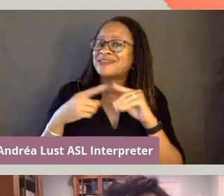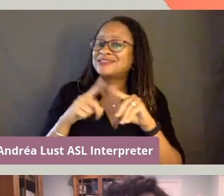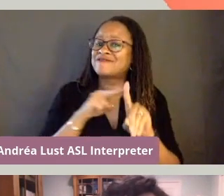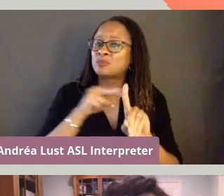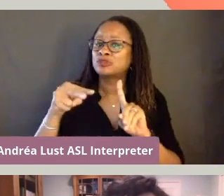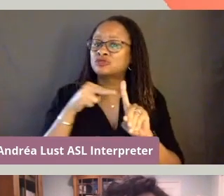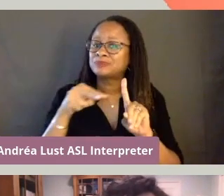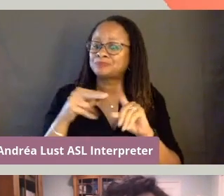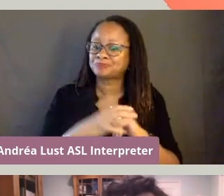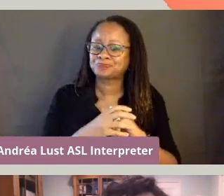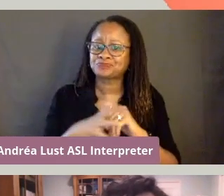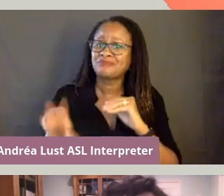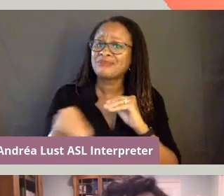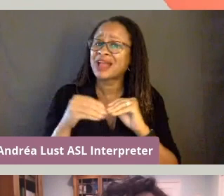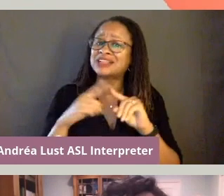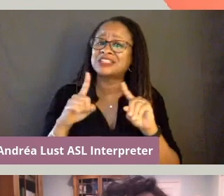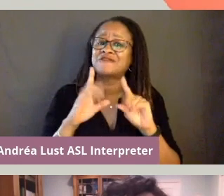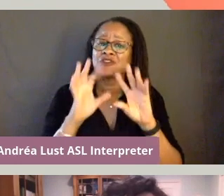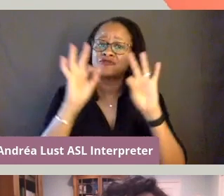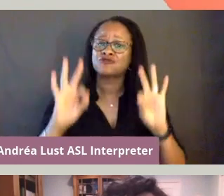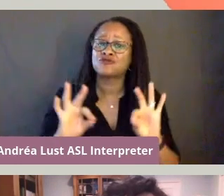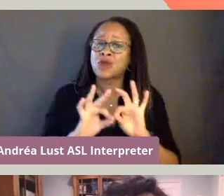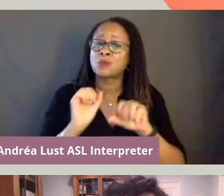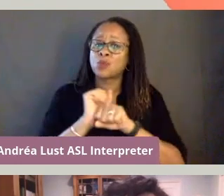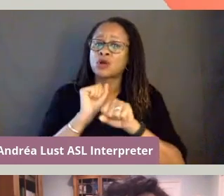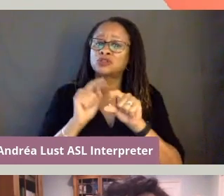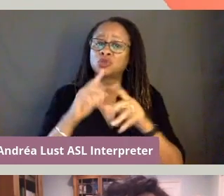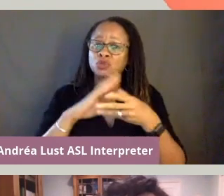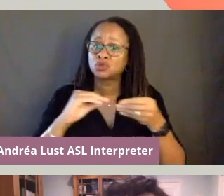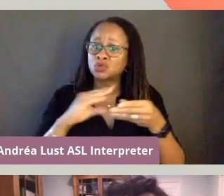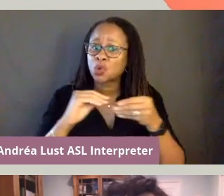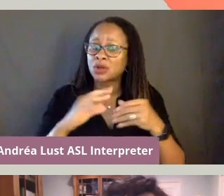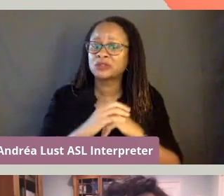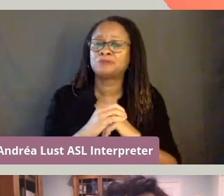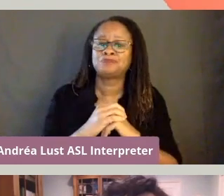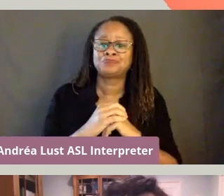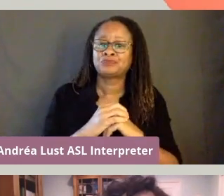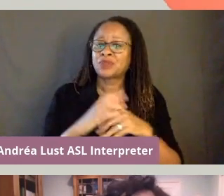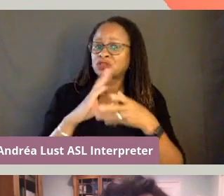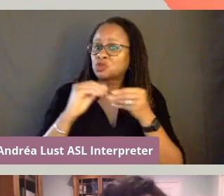adding a different framework to the story, the story of America, of politics.